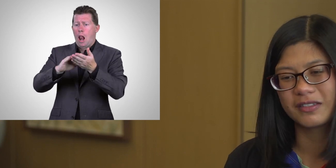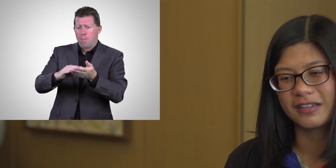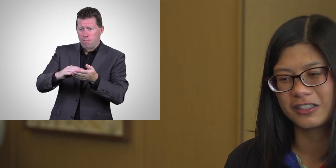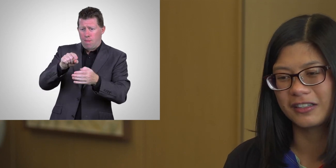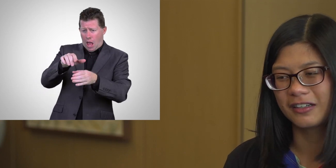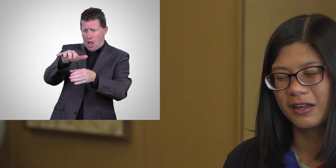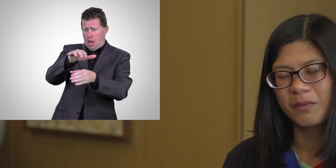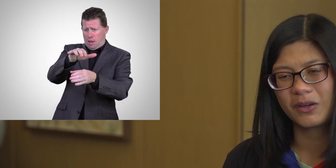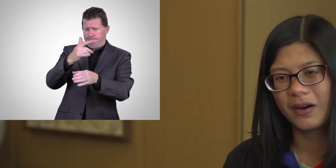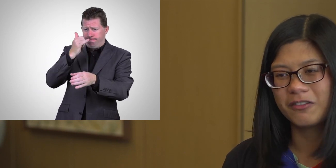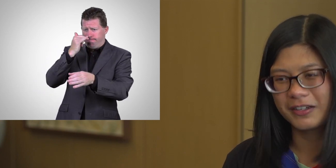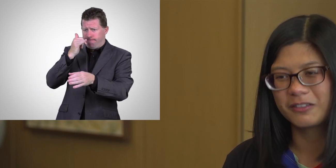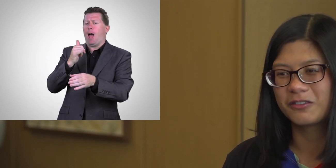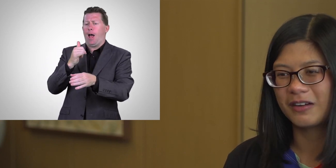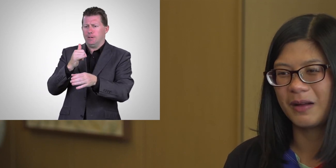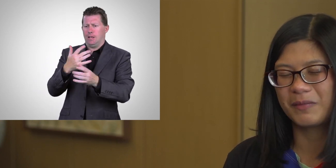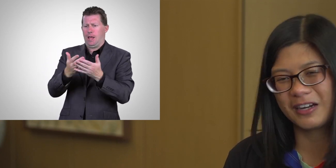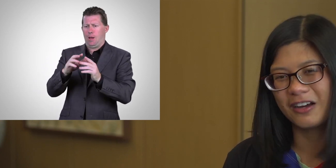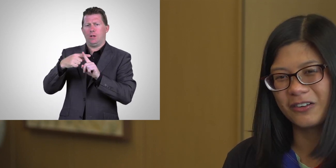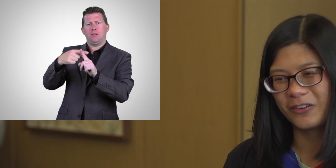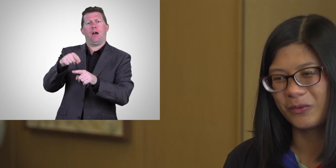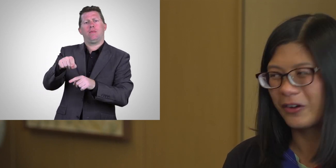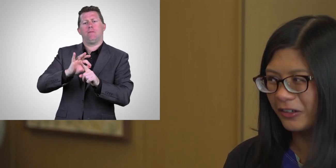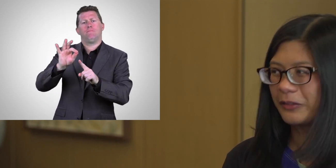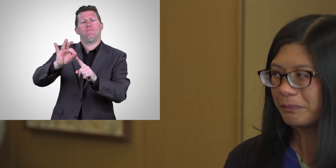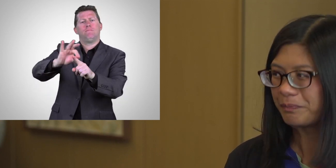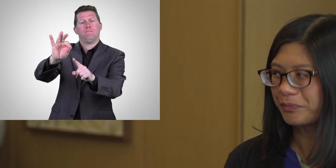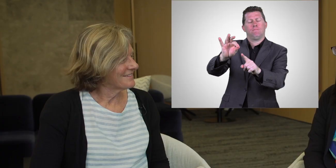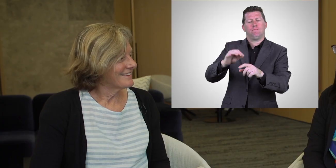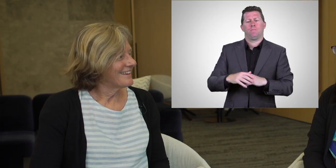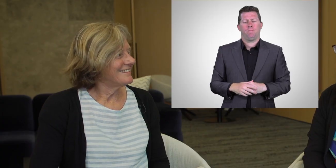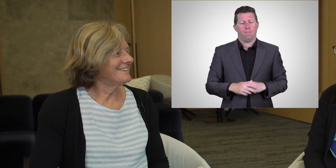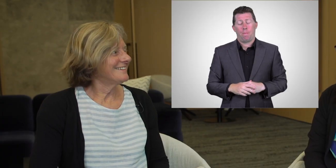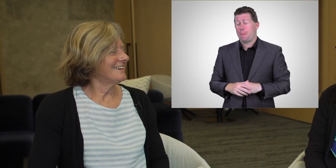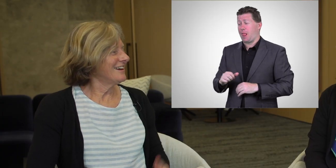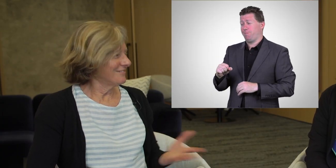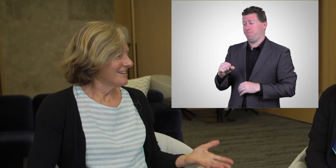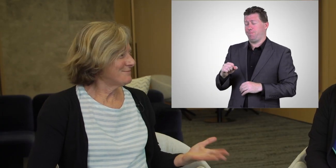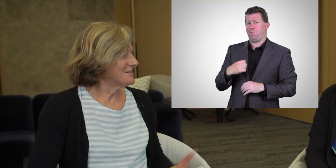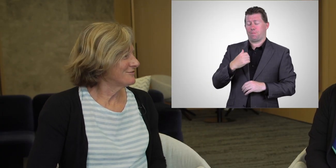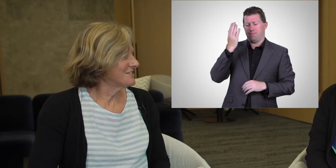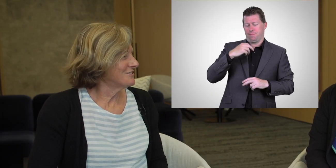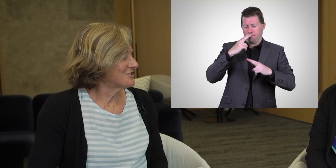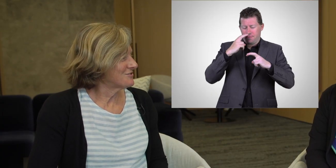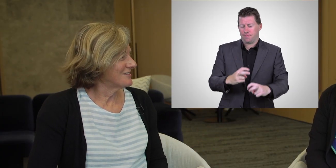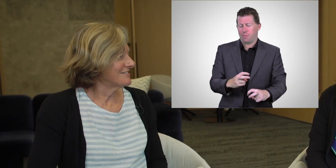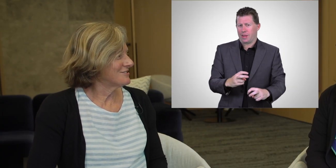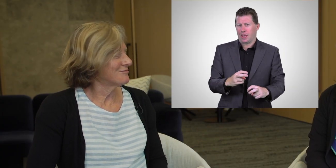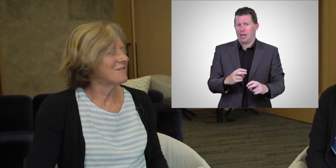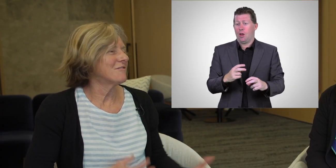has actually been quite effective in our own work. MARY: Yeah, and our last piece of research, one of